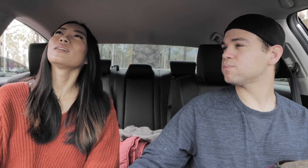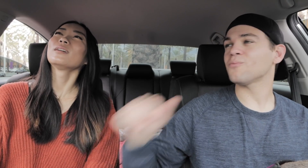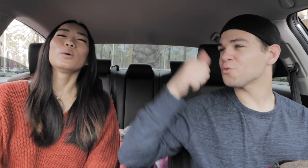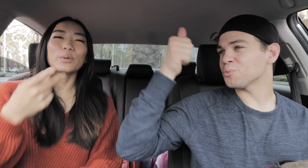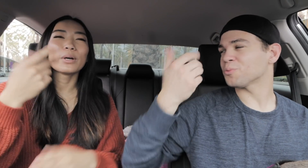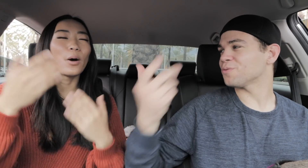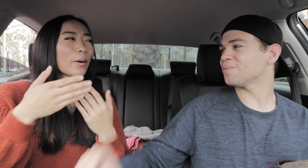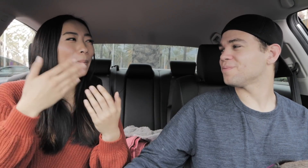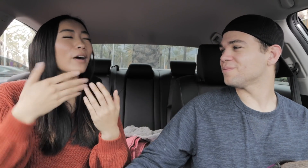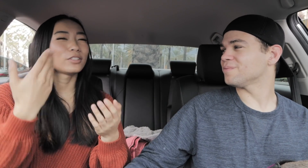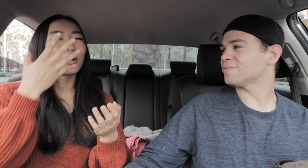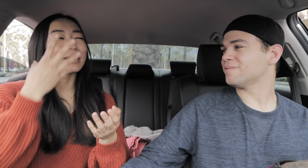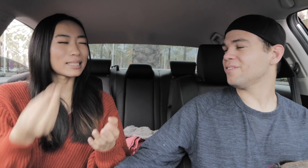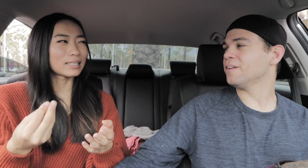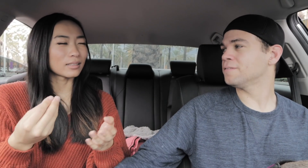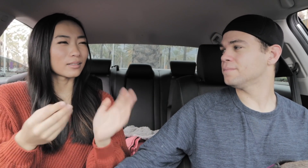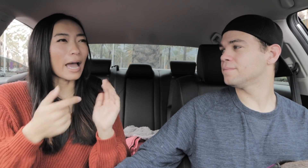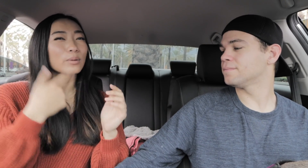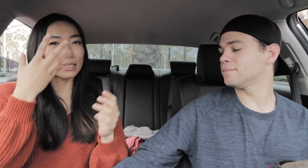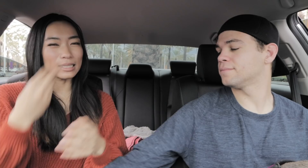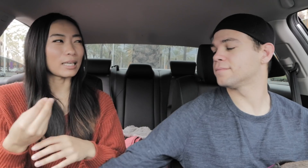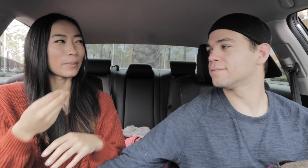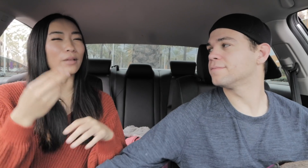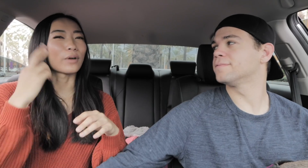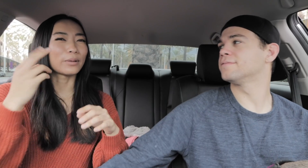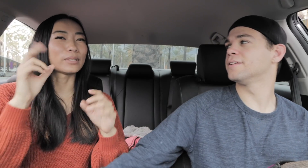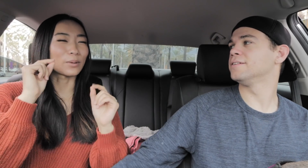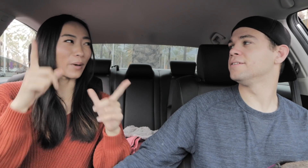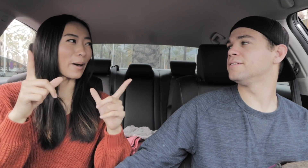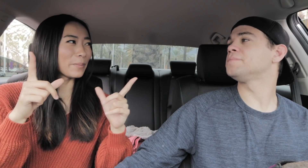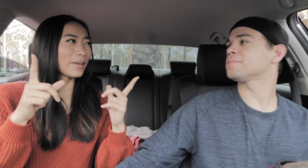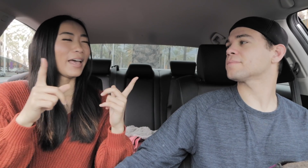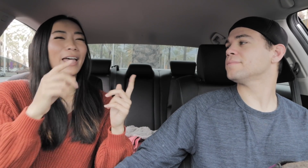R: I don't remember We were about to go to I was asleep and Ryan was up